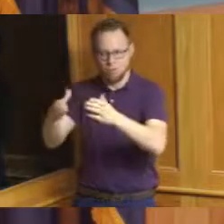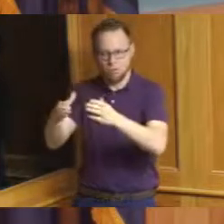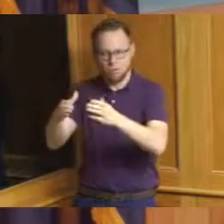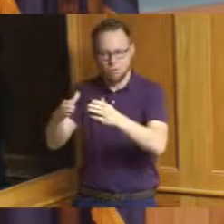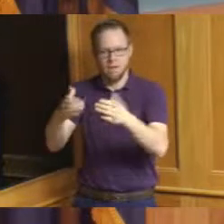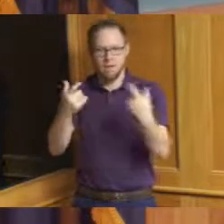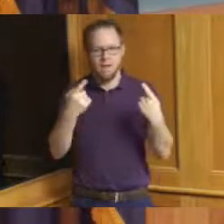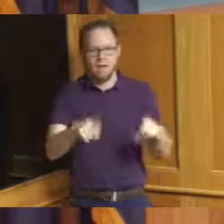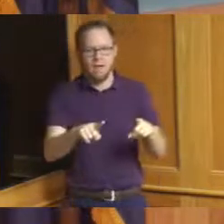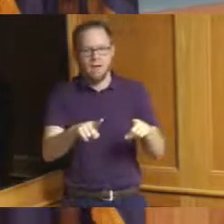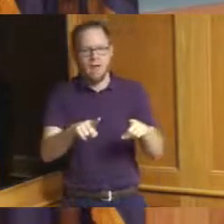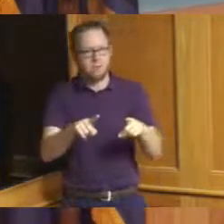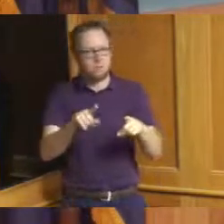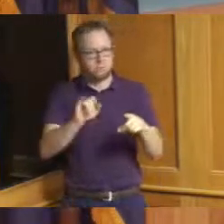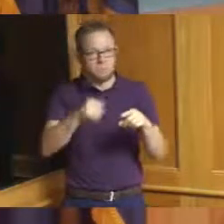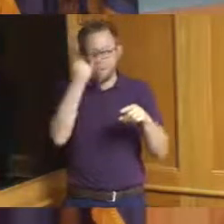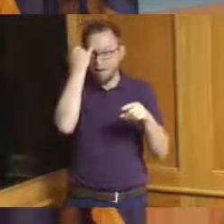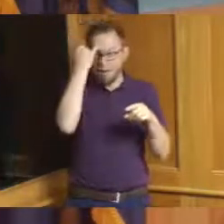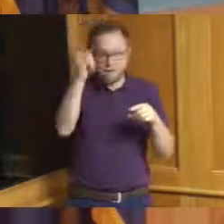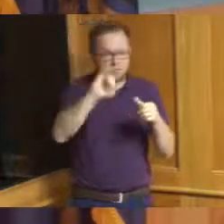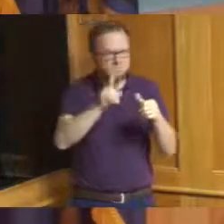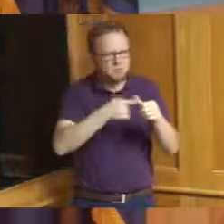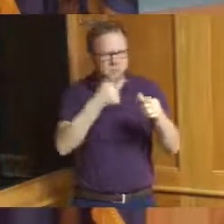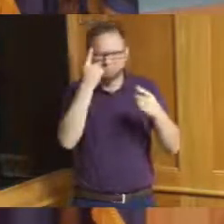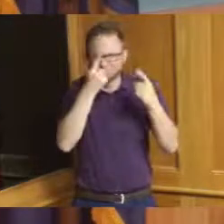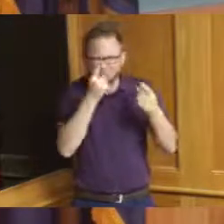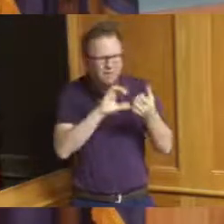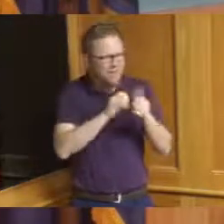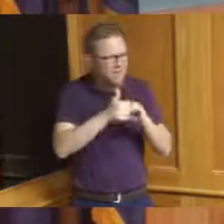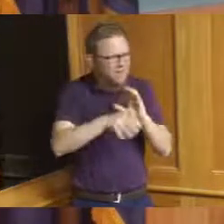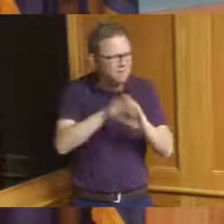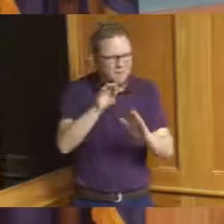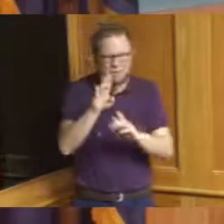was just an idea we say where are we going to get a bus how are we going to find a bus and i want to